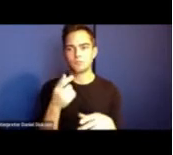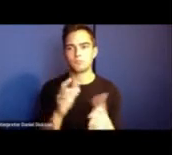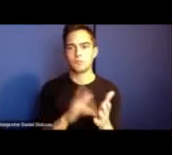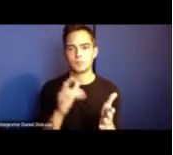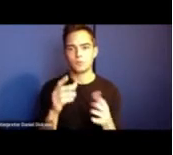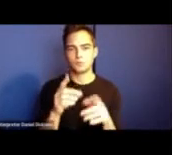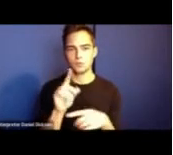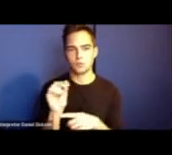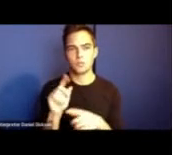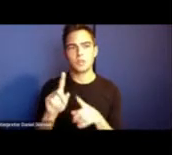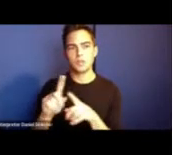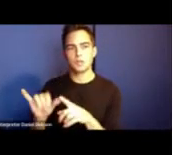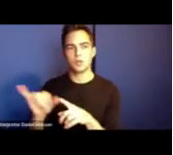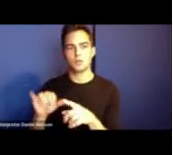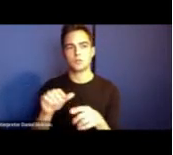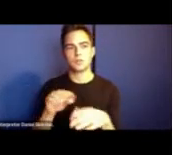in an advisory capacity to dmha